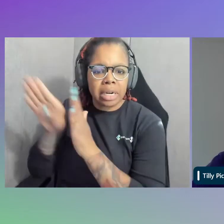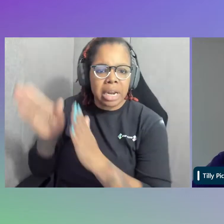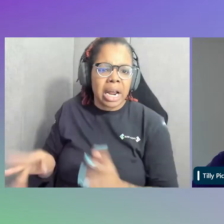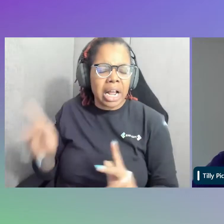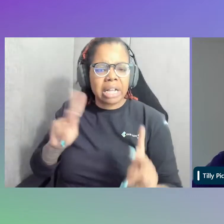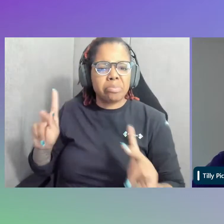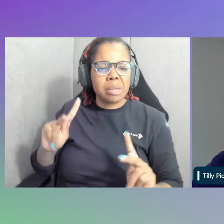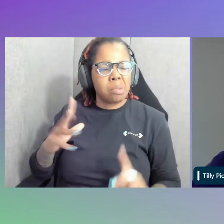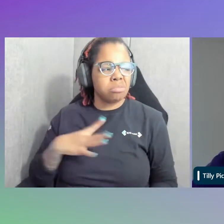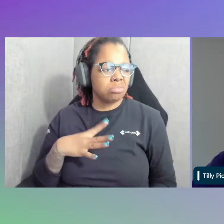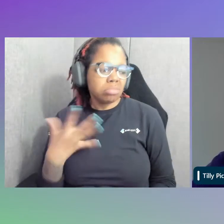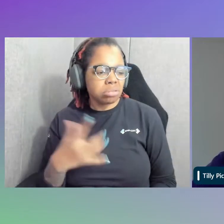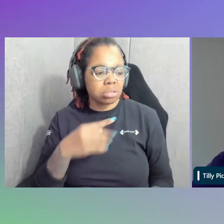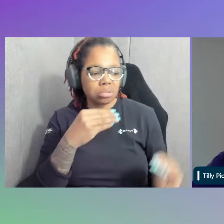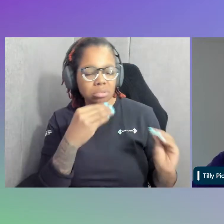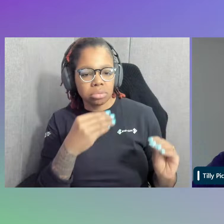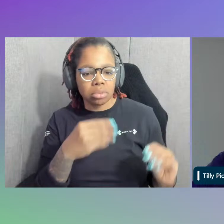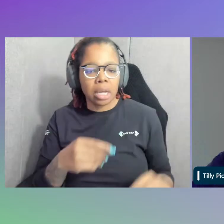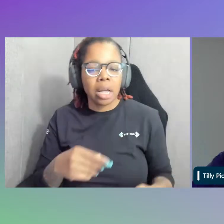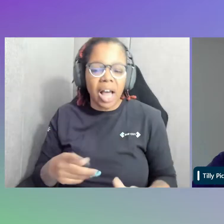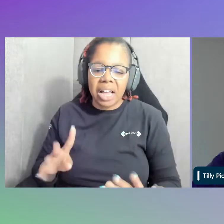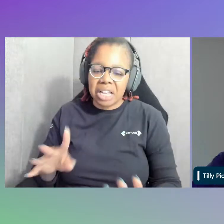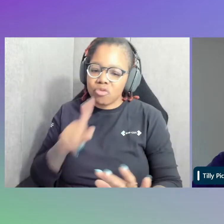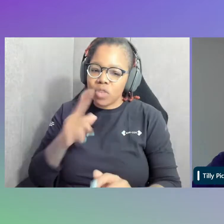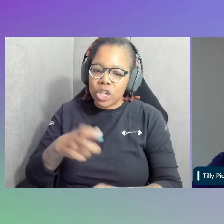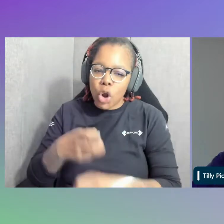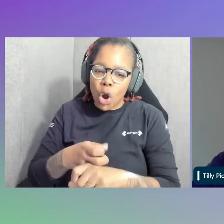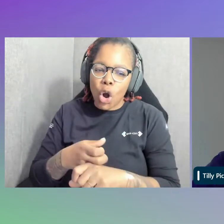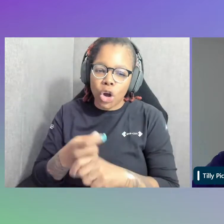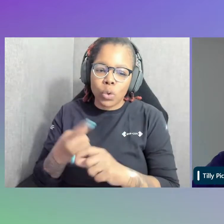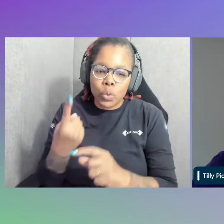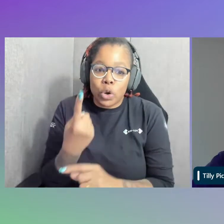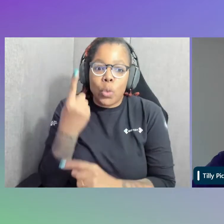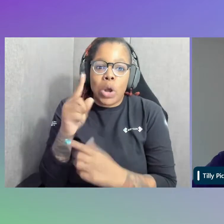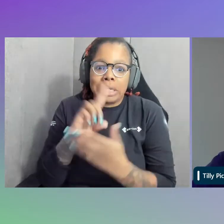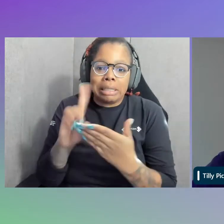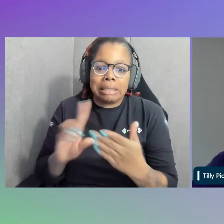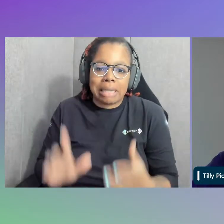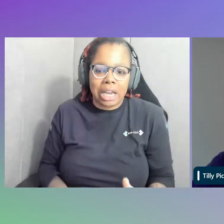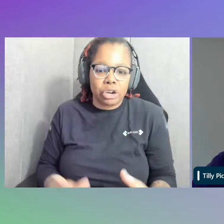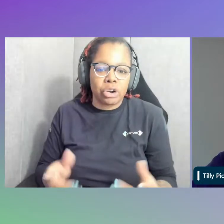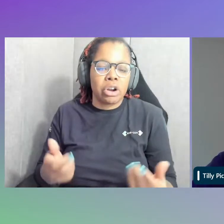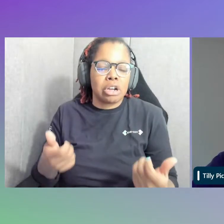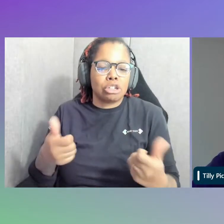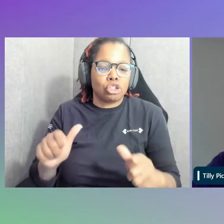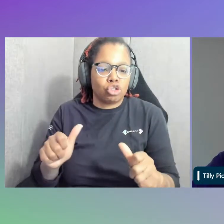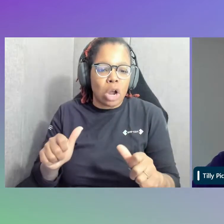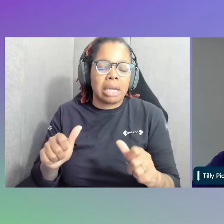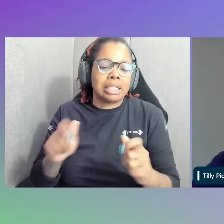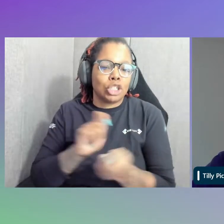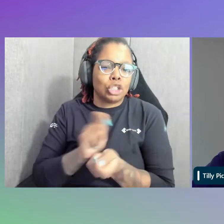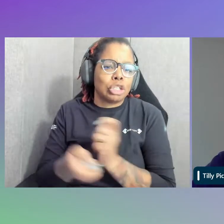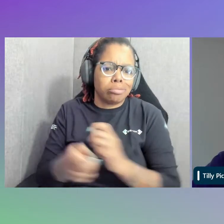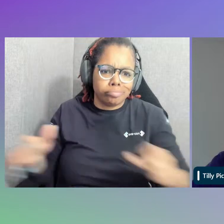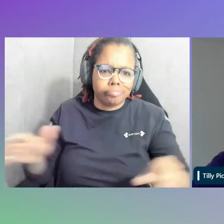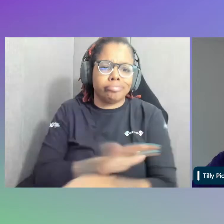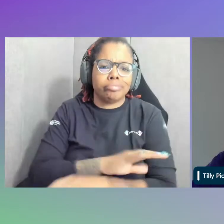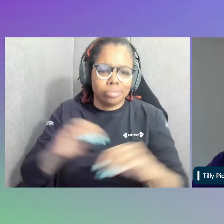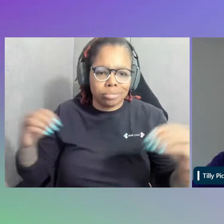developers job? Um, it's really hard as one designer to try and change an entire organization.